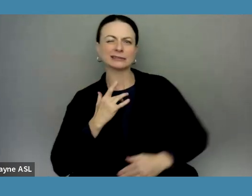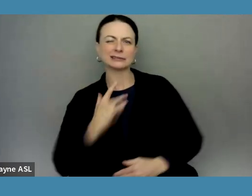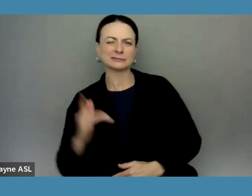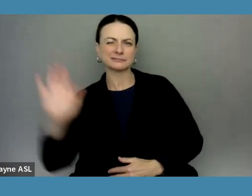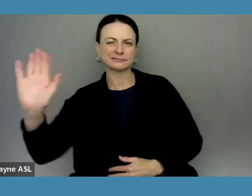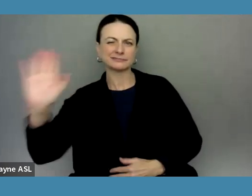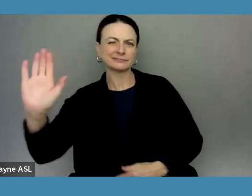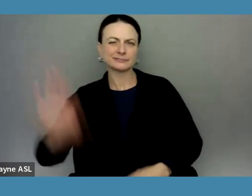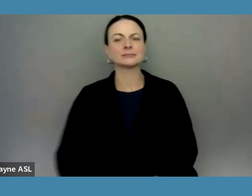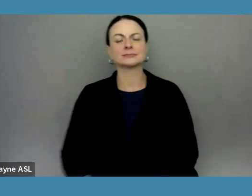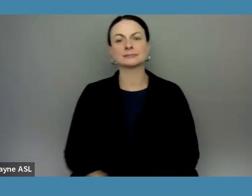And go to the next slide.